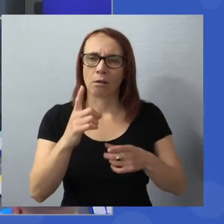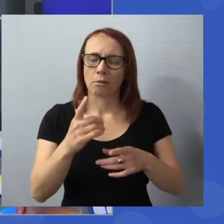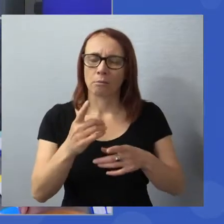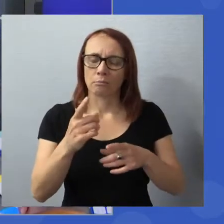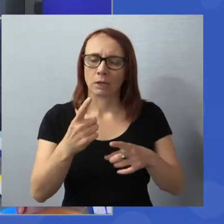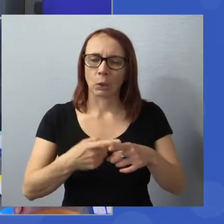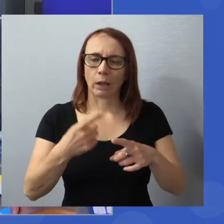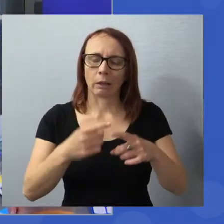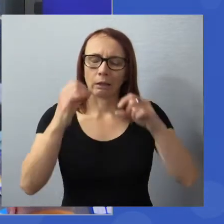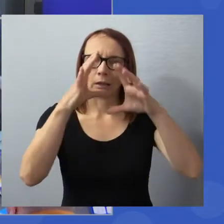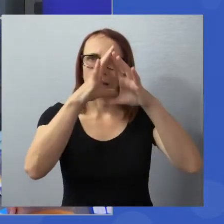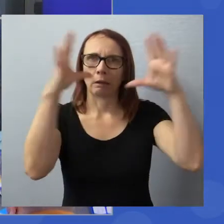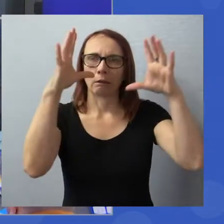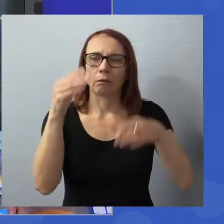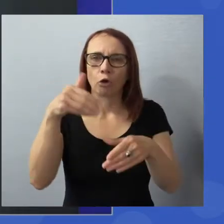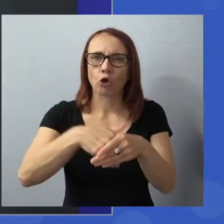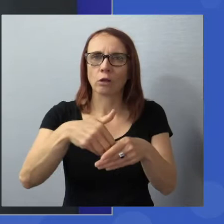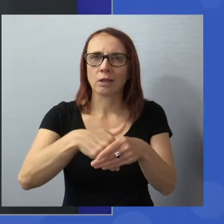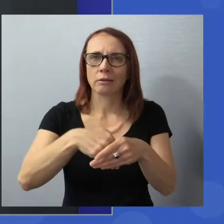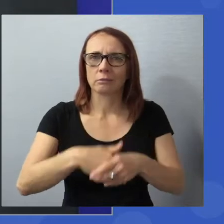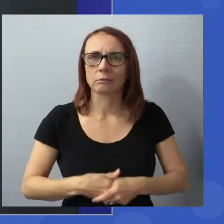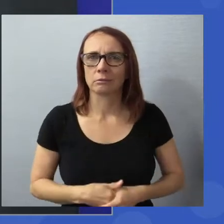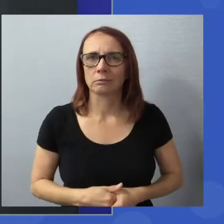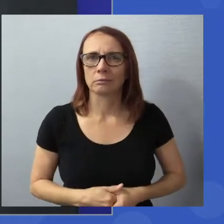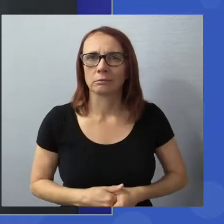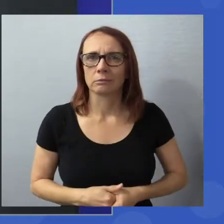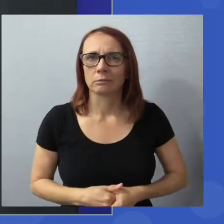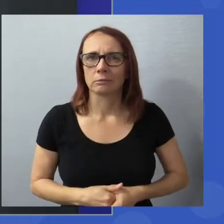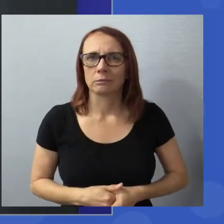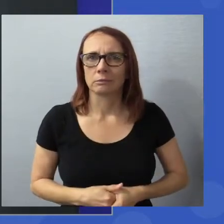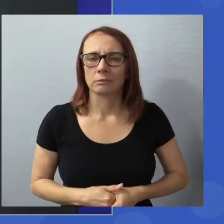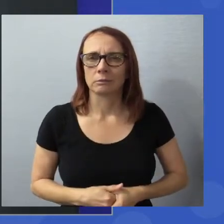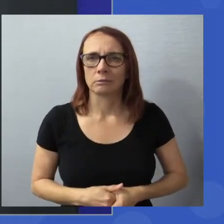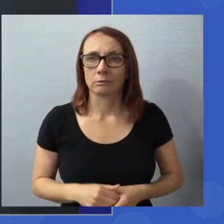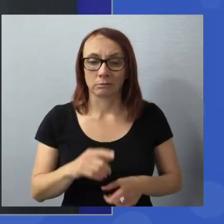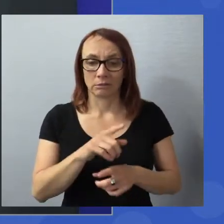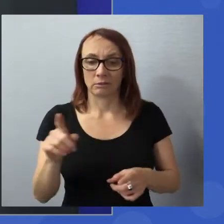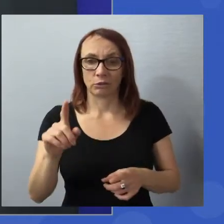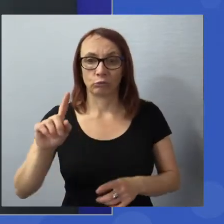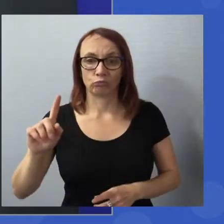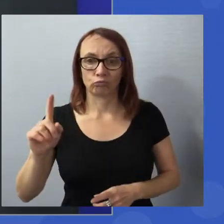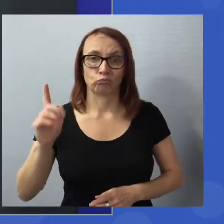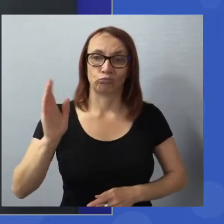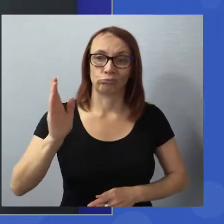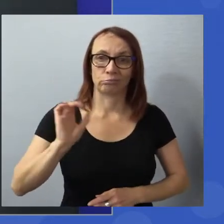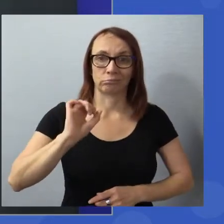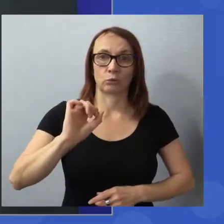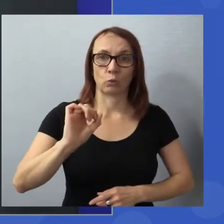and a bit of the context in which we're doing it so what we're doing when you're coming up and presenting your priority area of action is you're you're saying